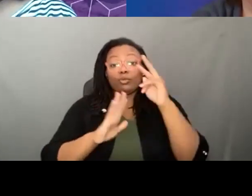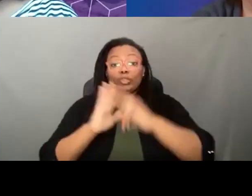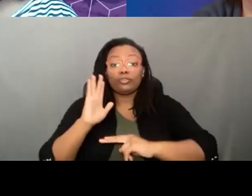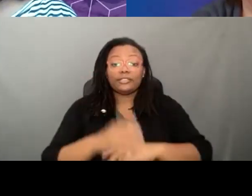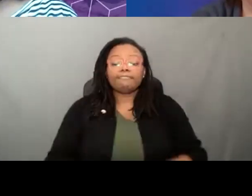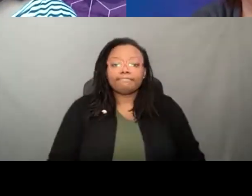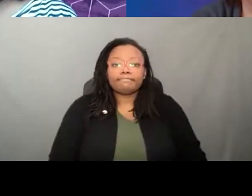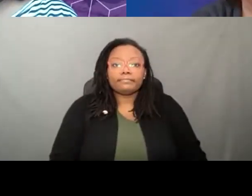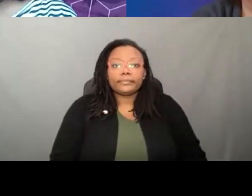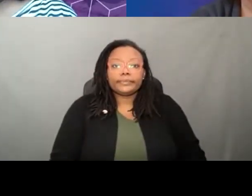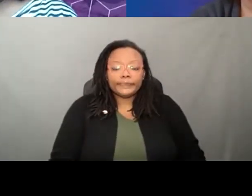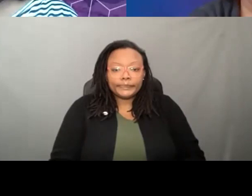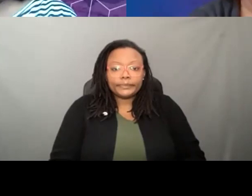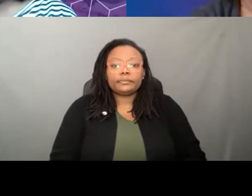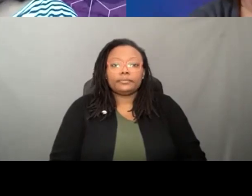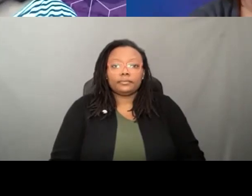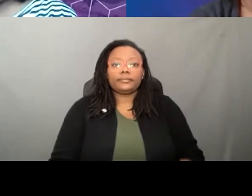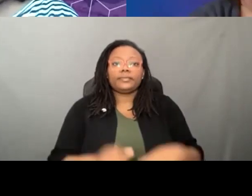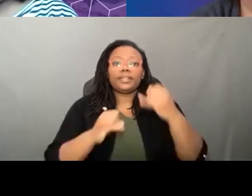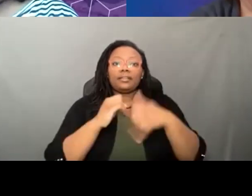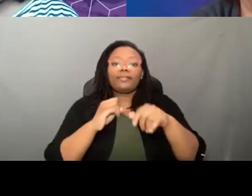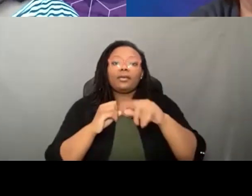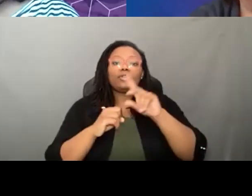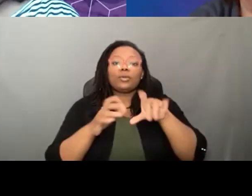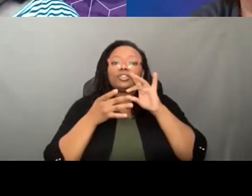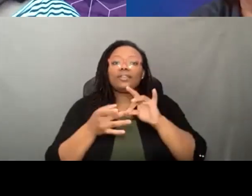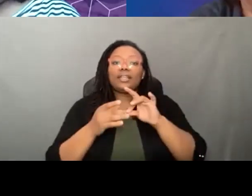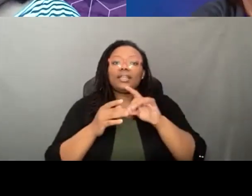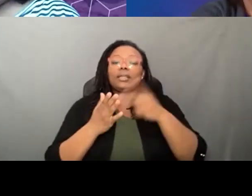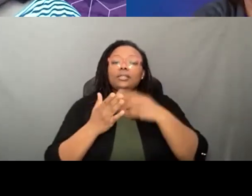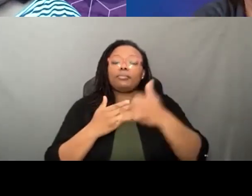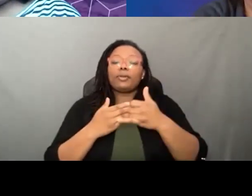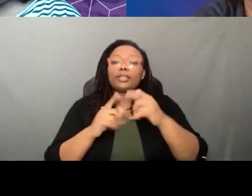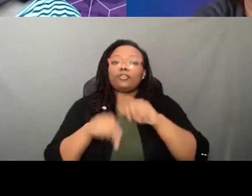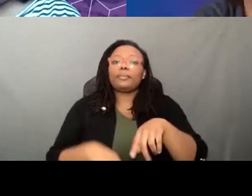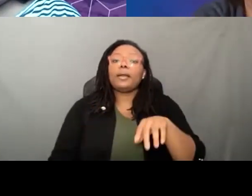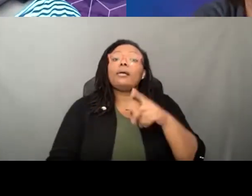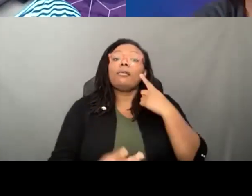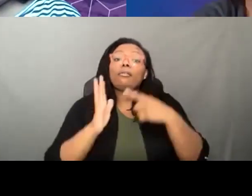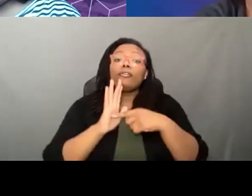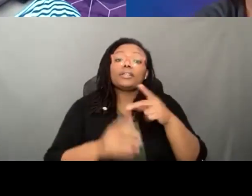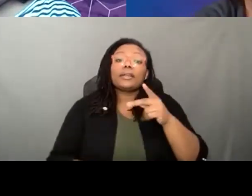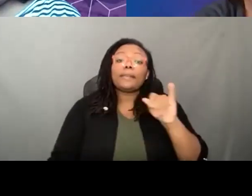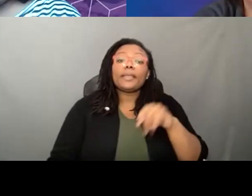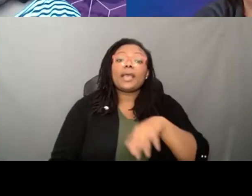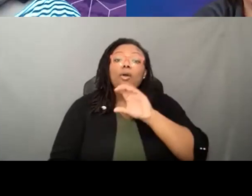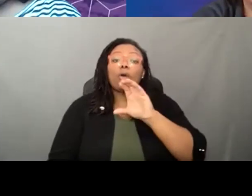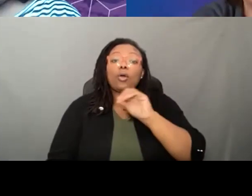Jeremy Leffler: Okay. And then a final question on project reports. So say the PI or co-PI has left the institution.